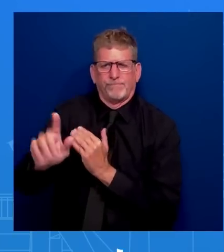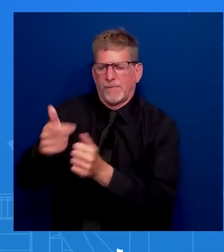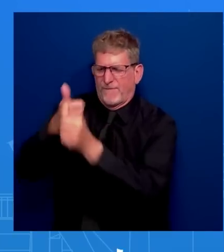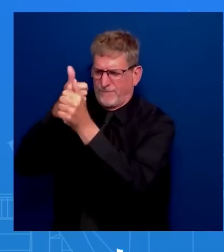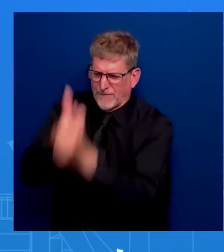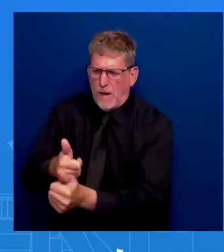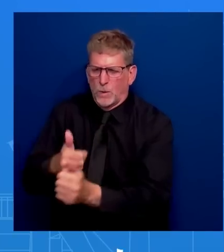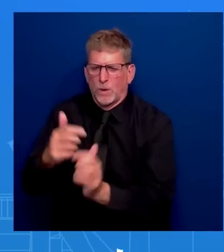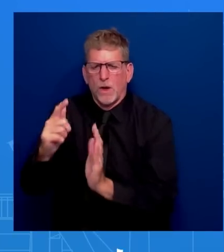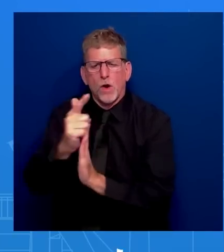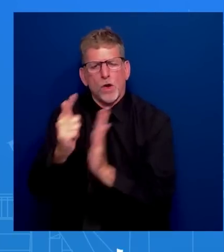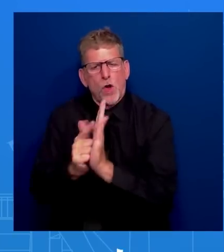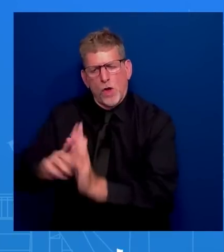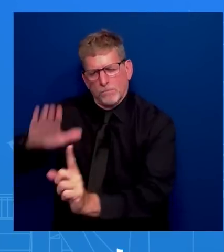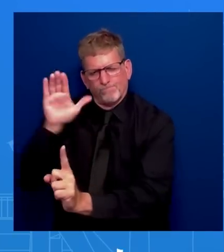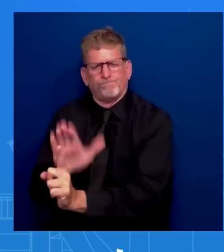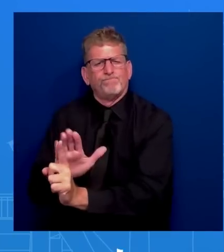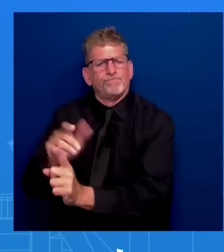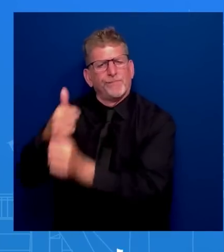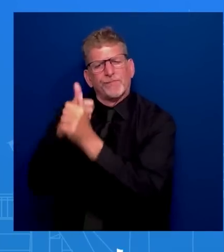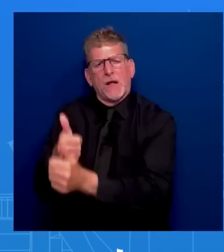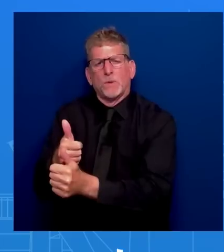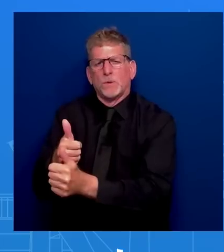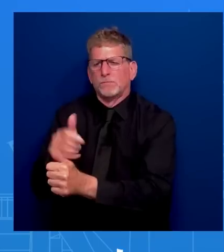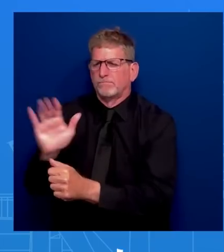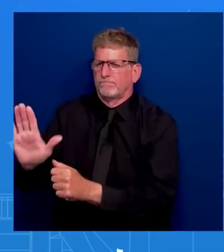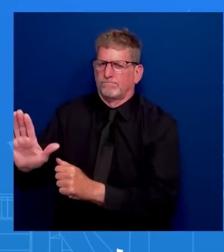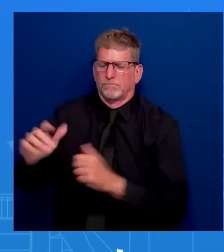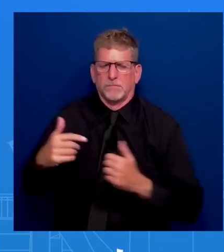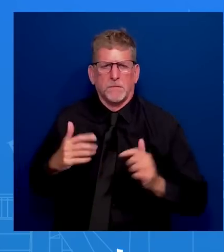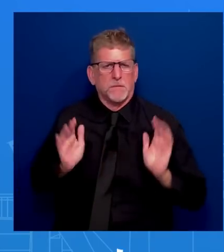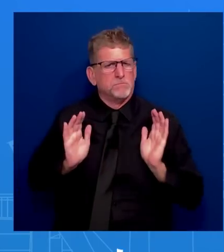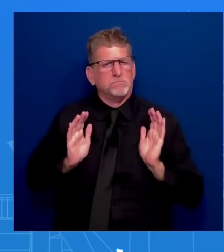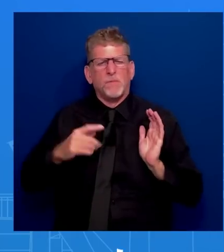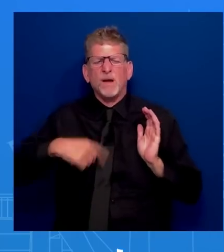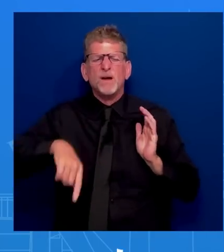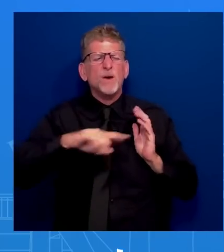And he -- again, we defer any incoming on this particular